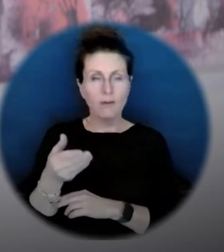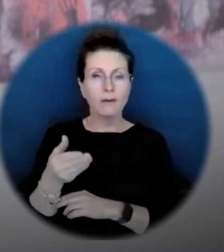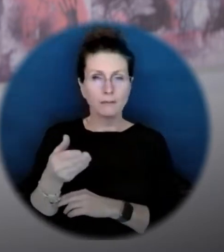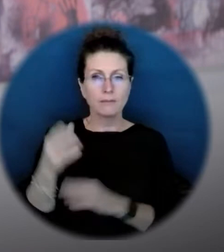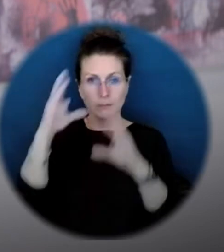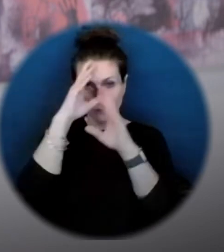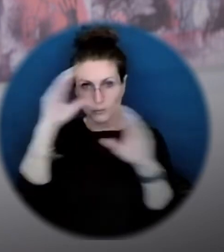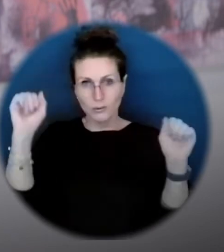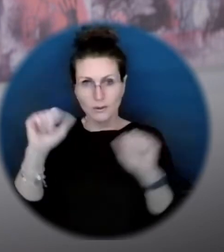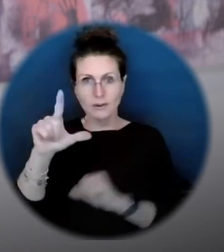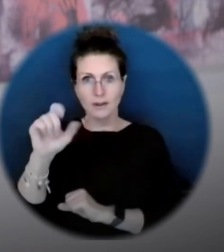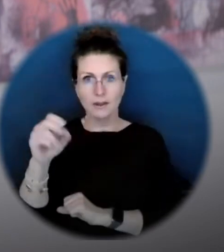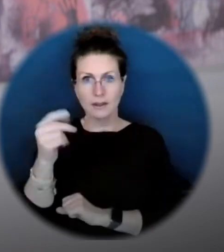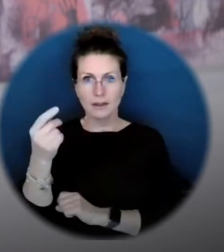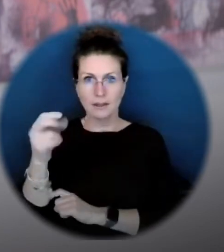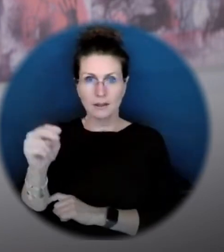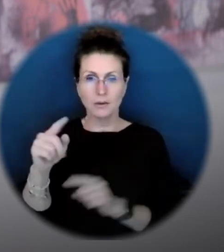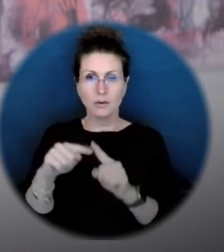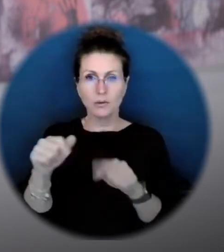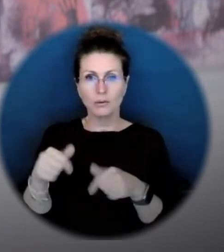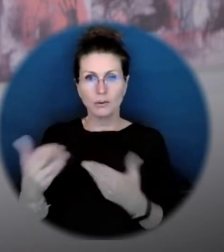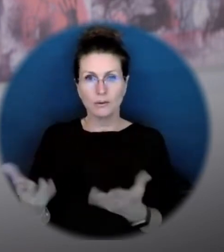to provide important remarks.